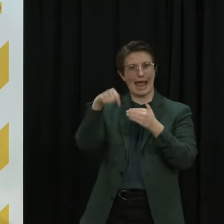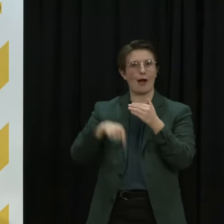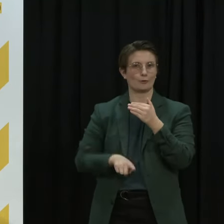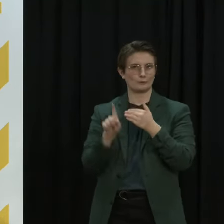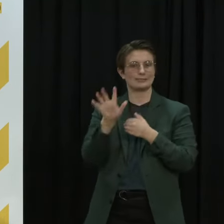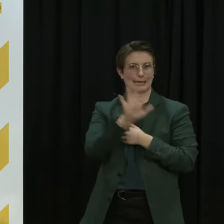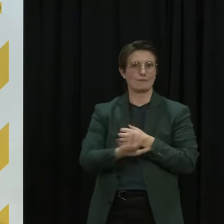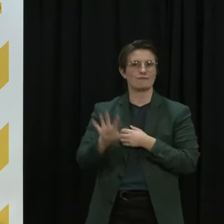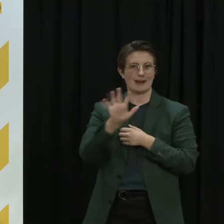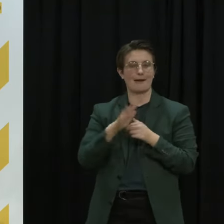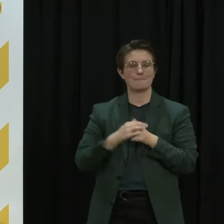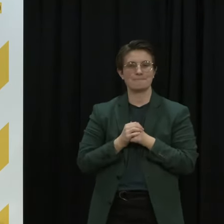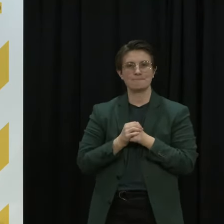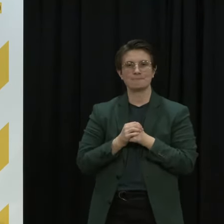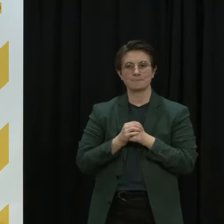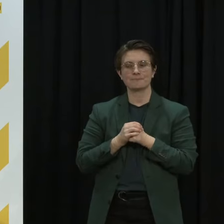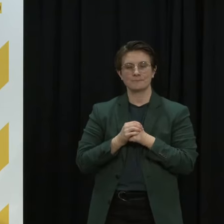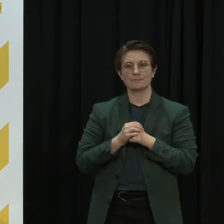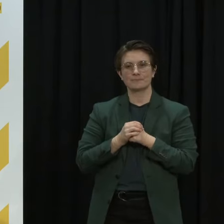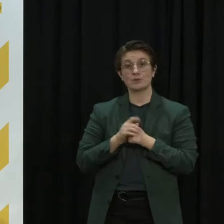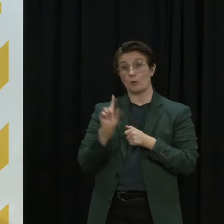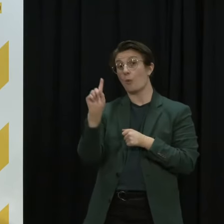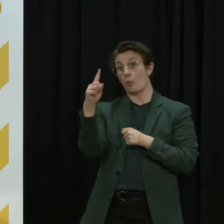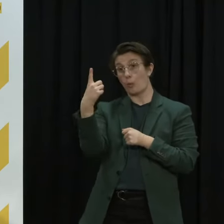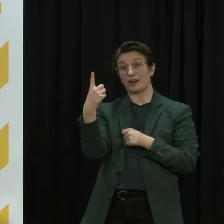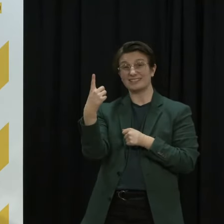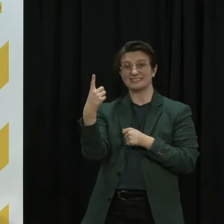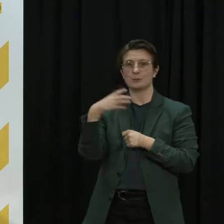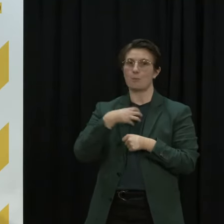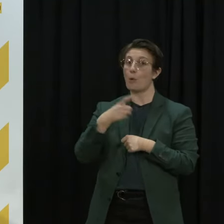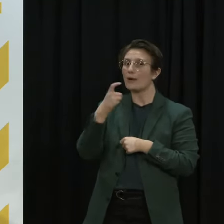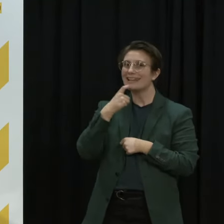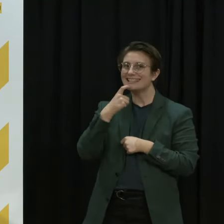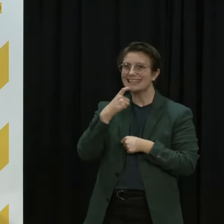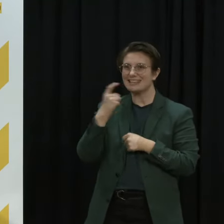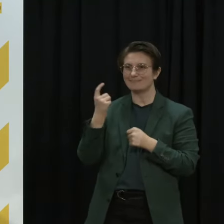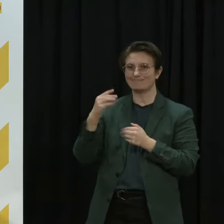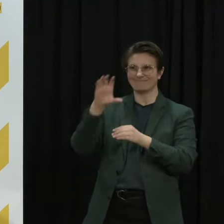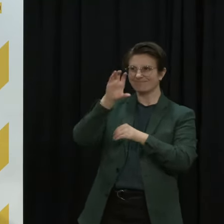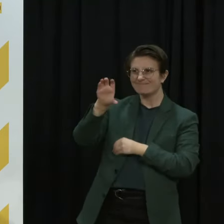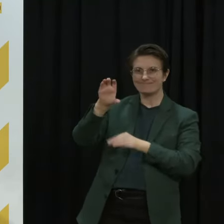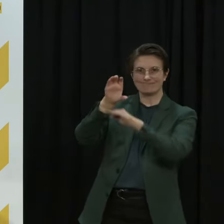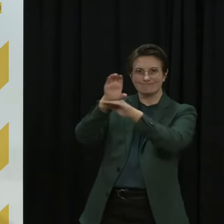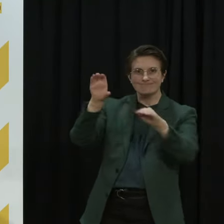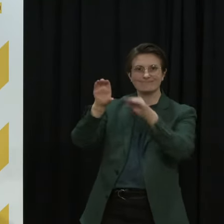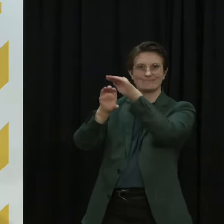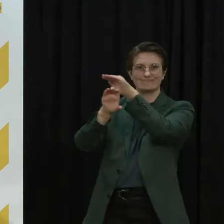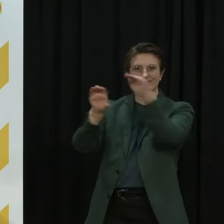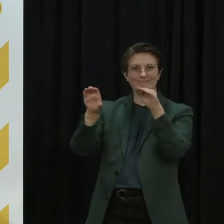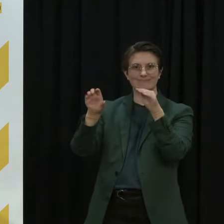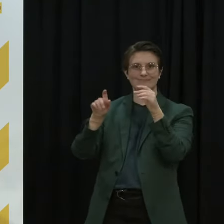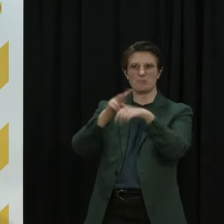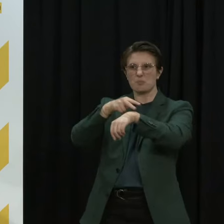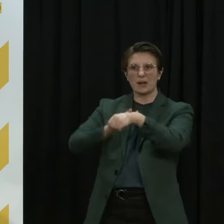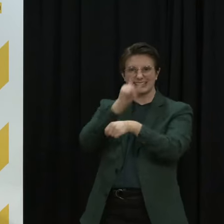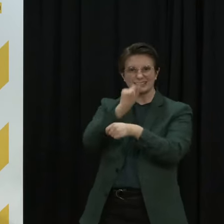Travel will also be restricted in the area although we are